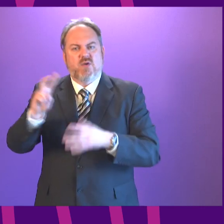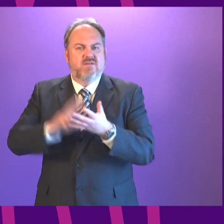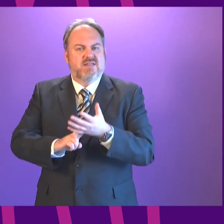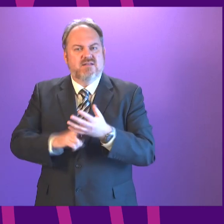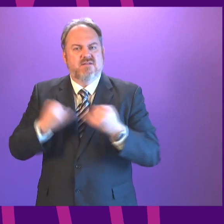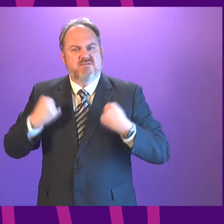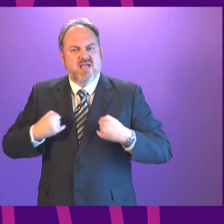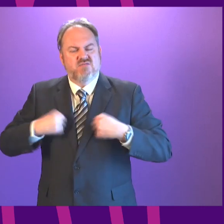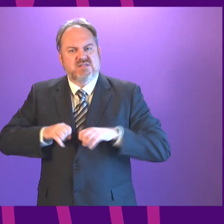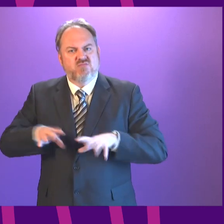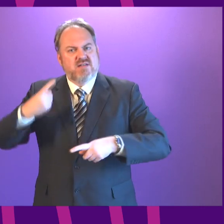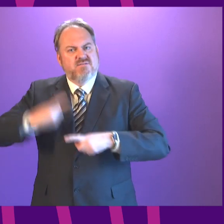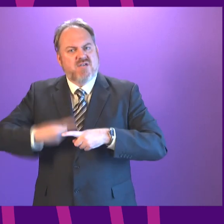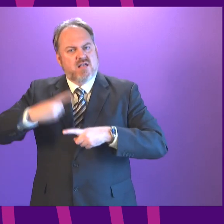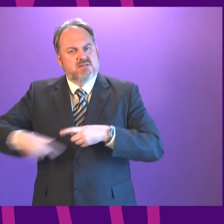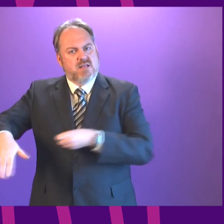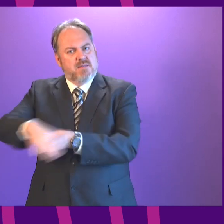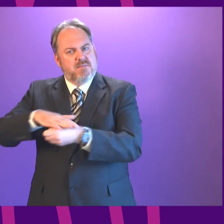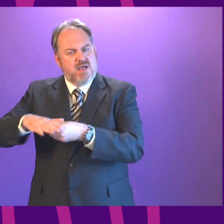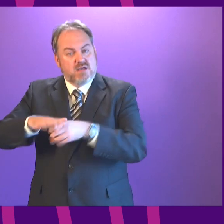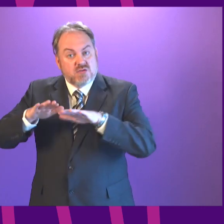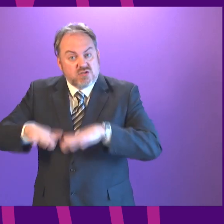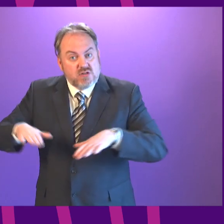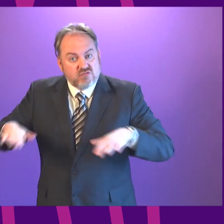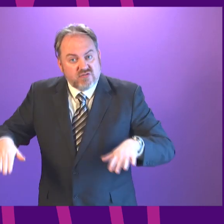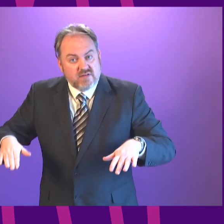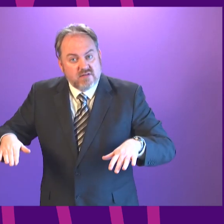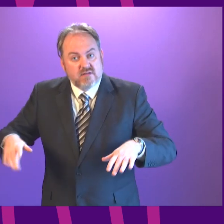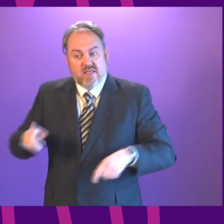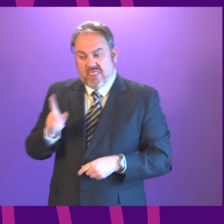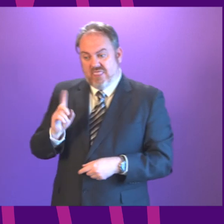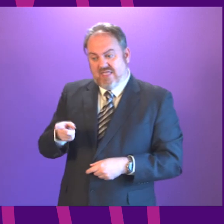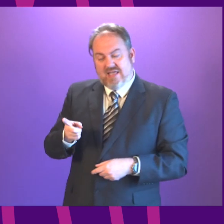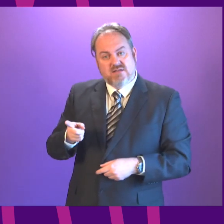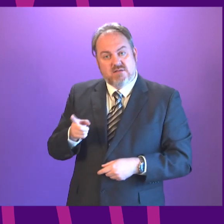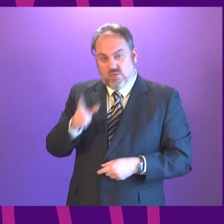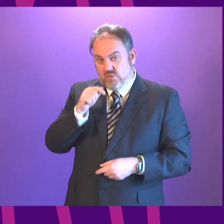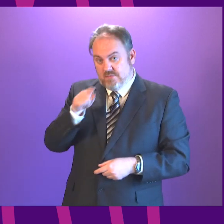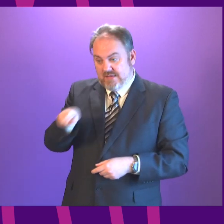They have said that it could account for a significant proportion of the increase in